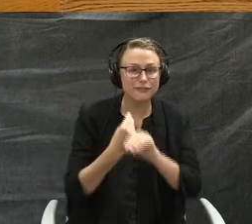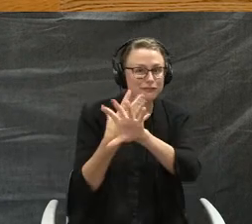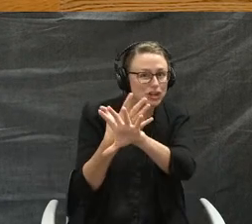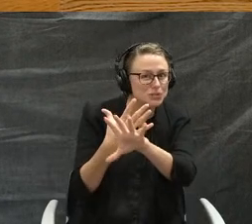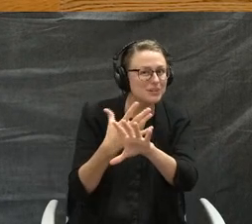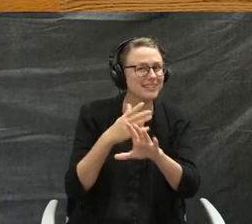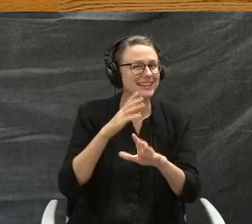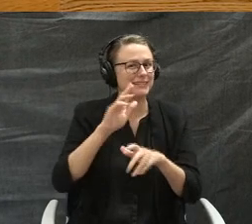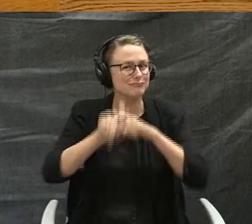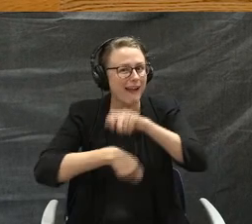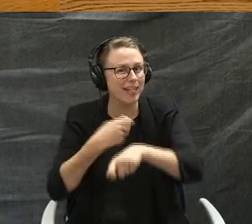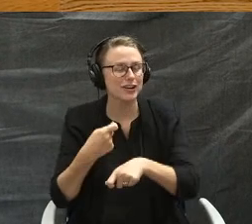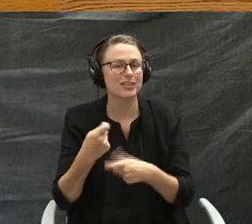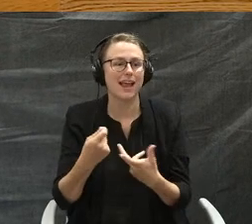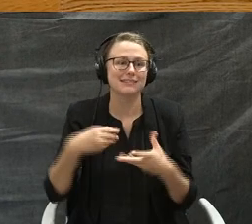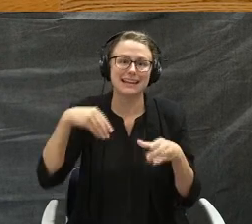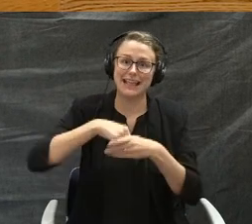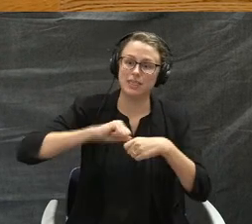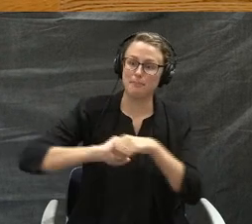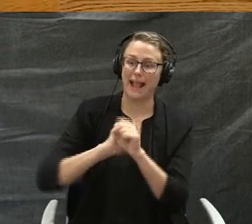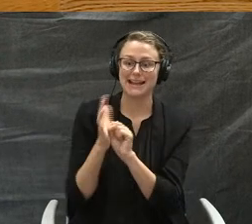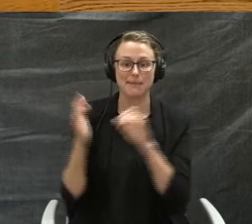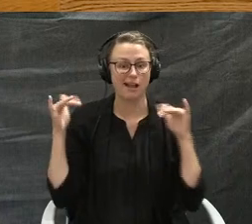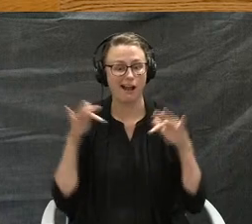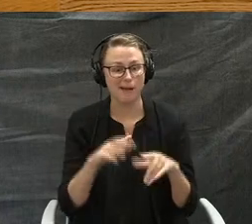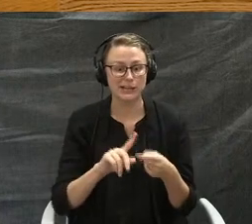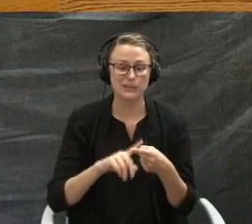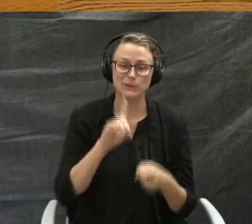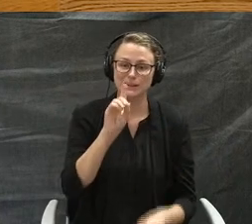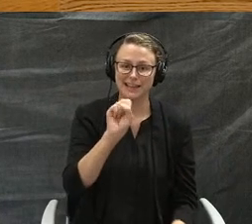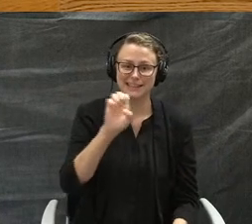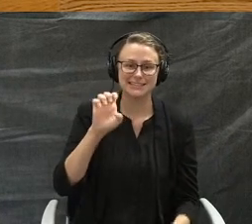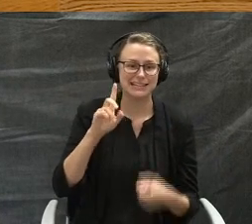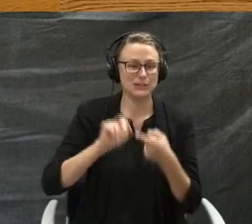than in the pandemic. Coming to the DC to voice their opinion